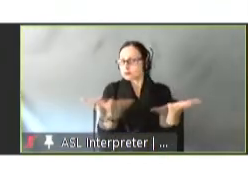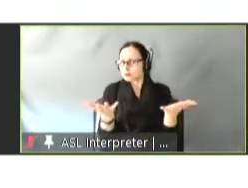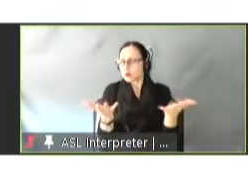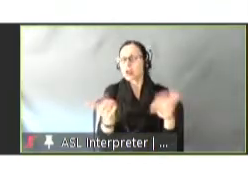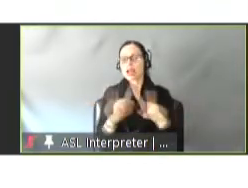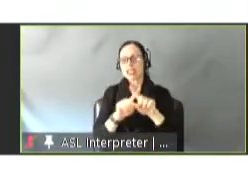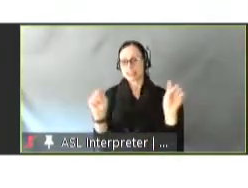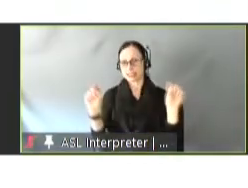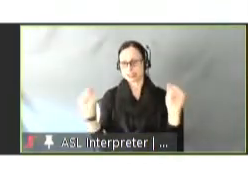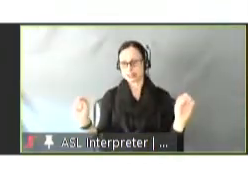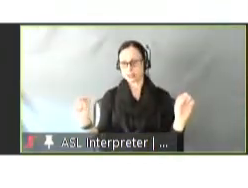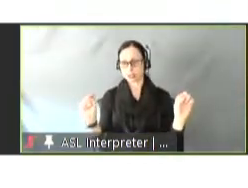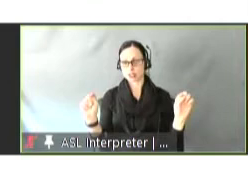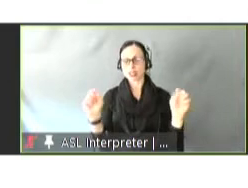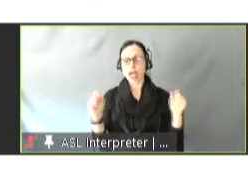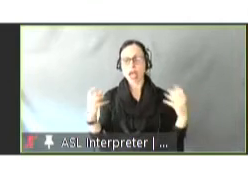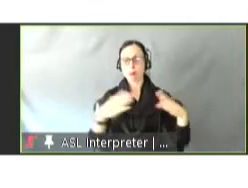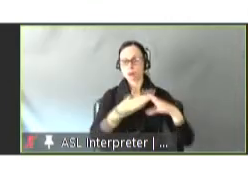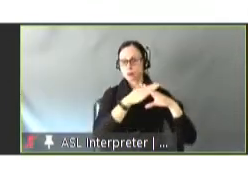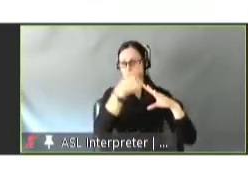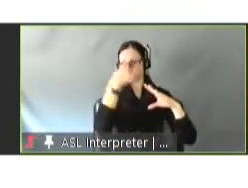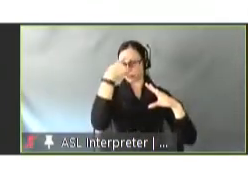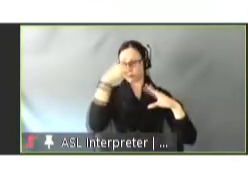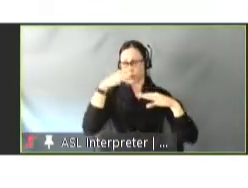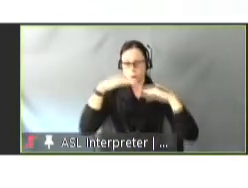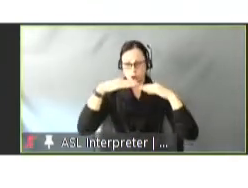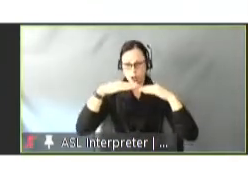the amount of protection that is needed for the lower airway as opposed to the